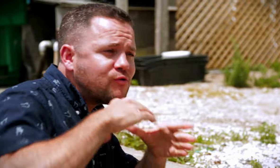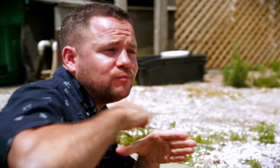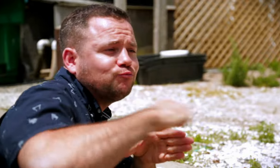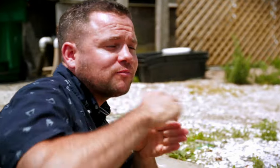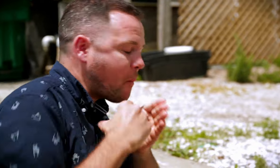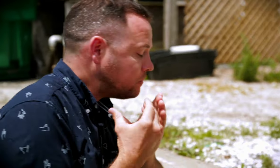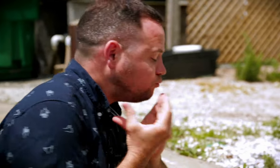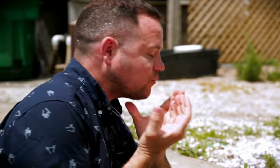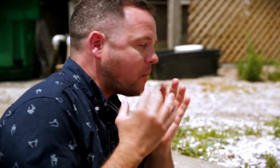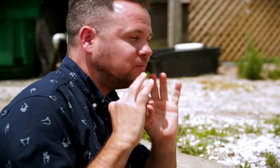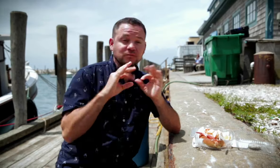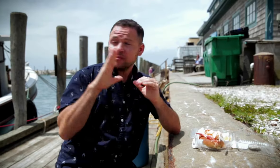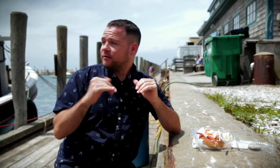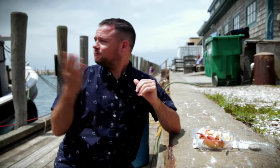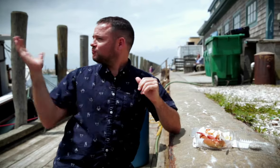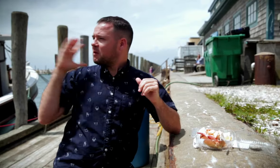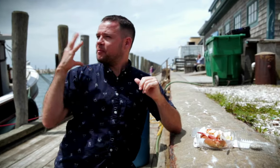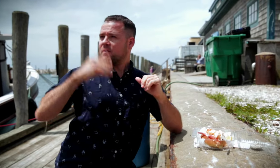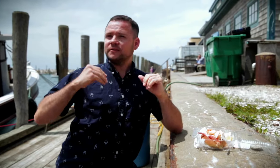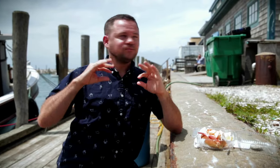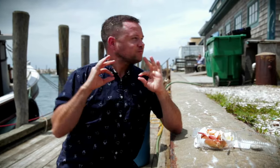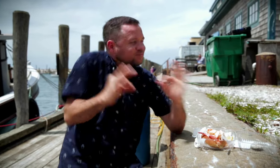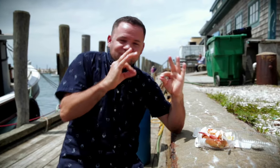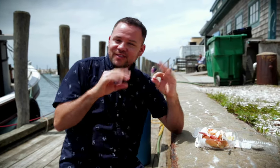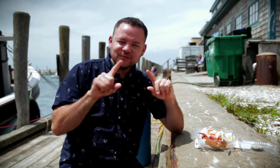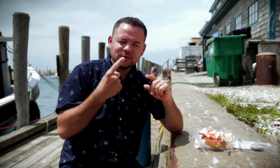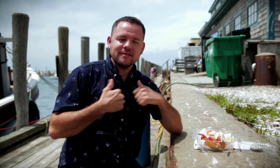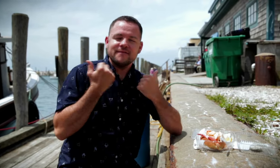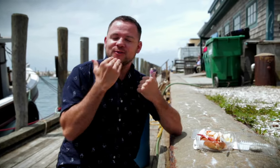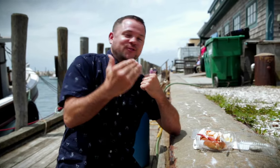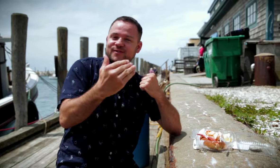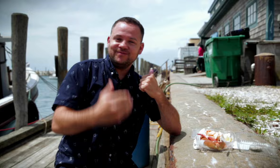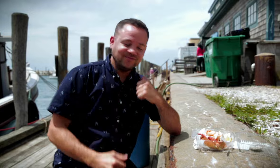And it all comes together in one bite. It's a beautiful day. Life is good!